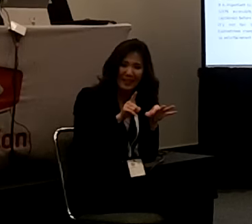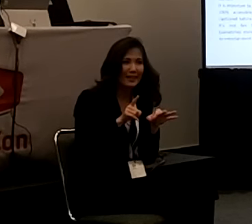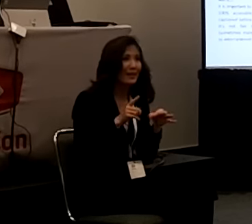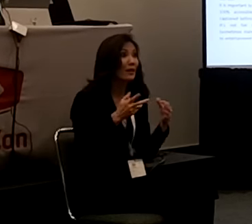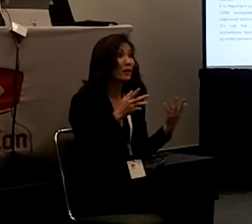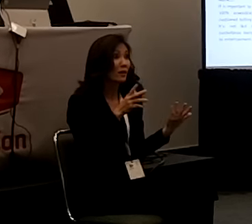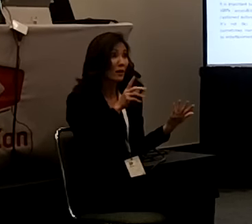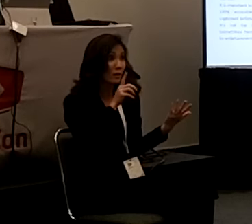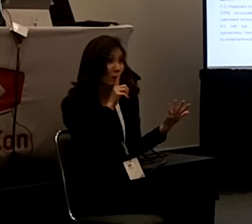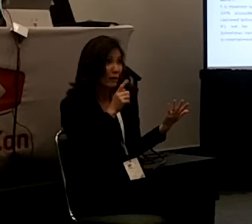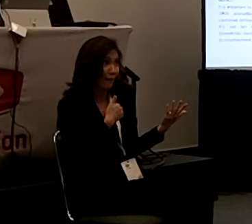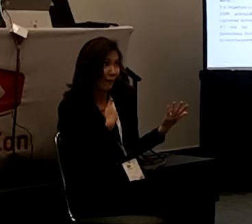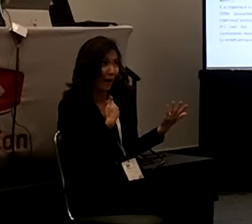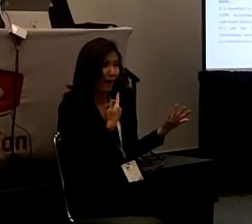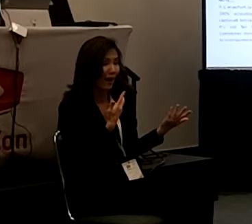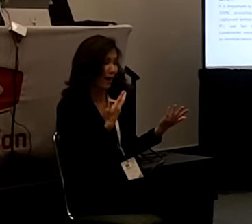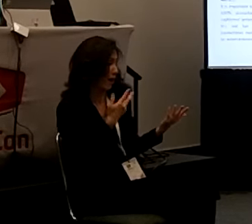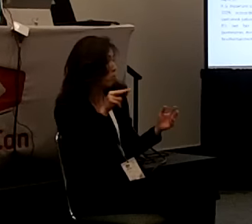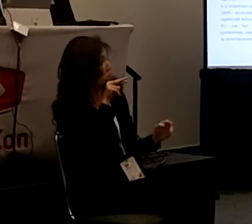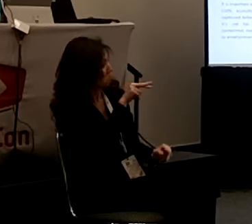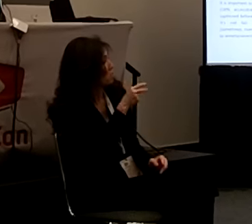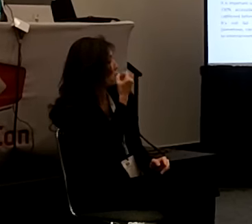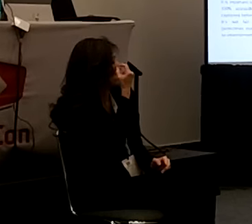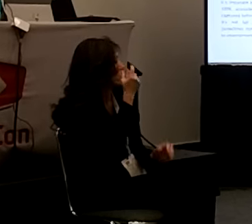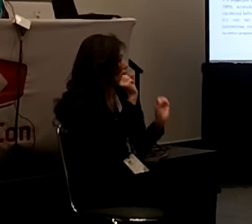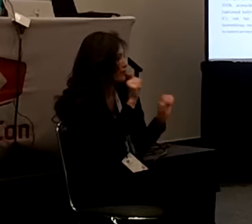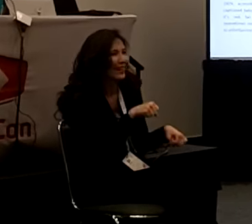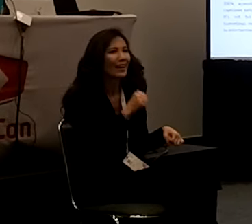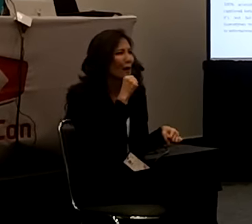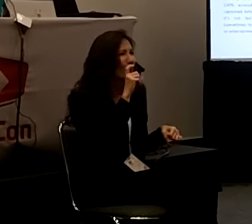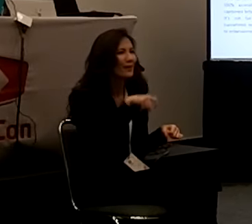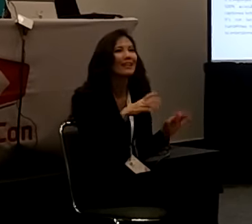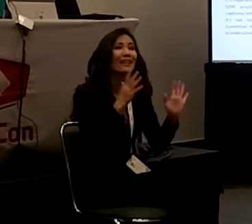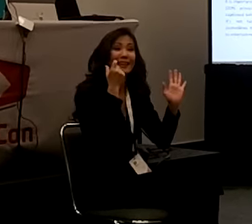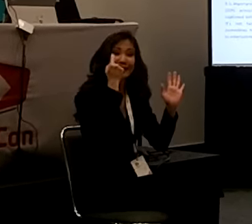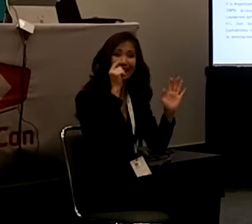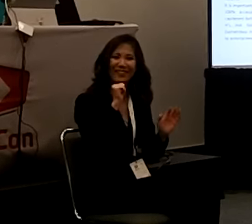"Well, I understand it, so I don't need it." But the fact is you're not the only group in the world,